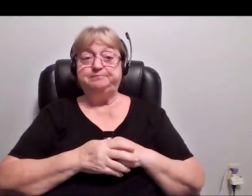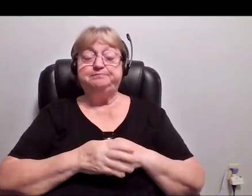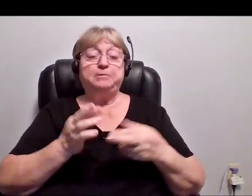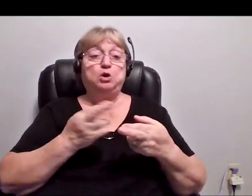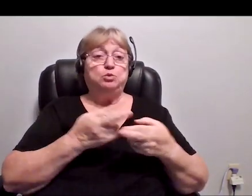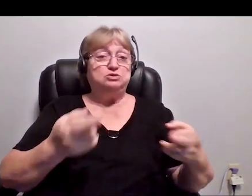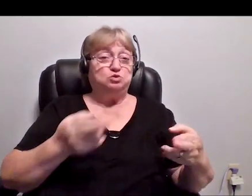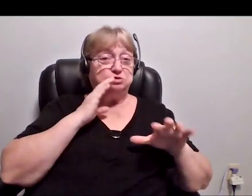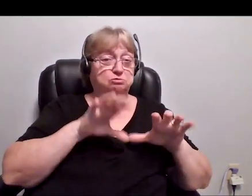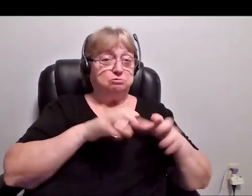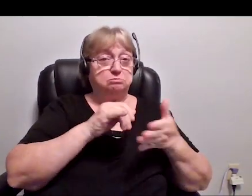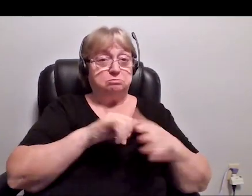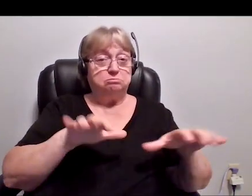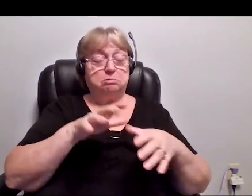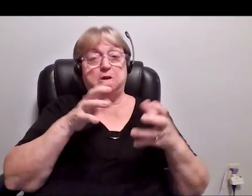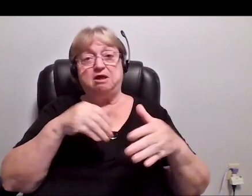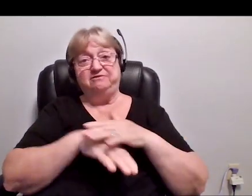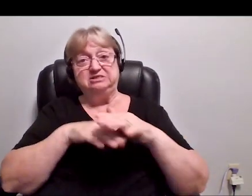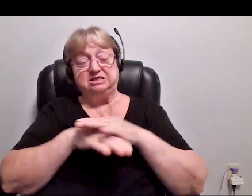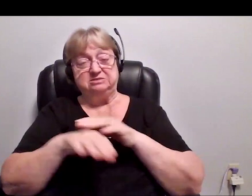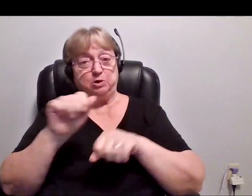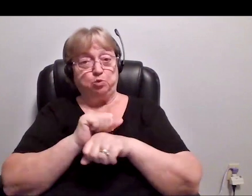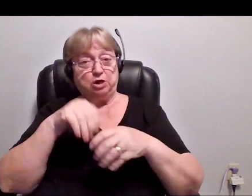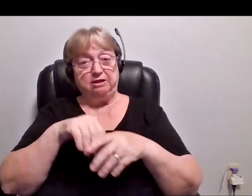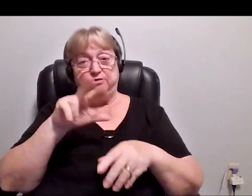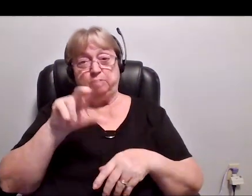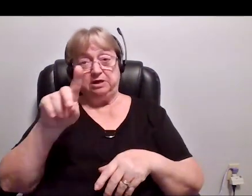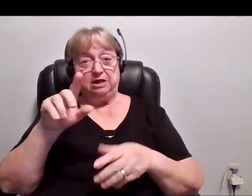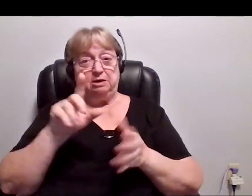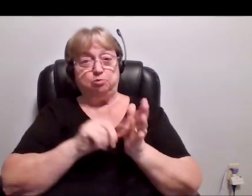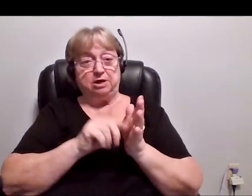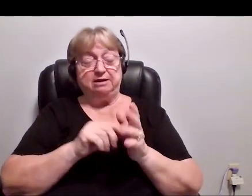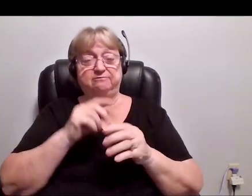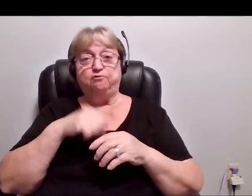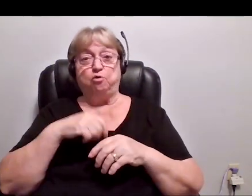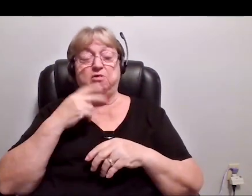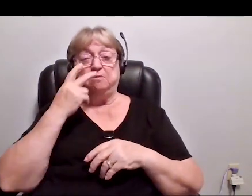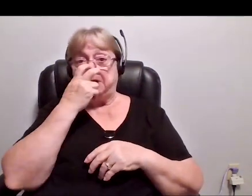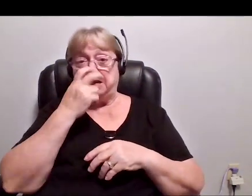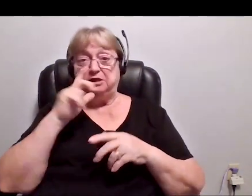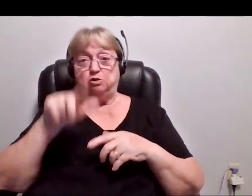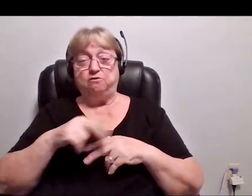a lot of accessibility work in 3D printing for the blind and low vision community include the Australia and New Zealand